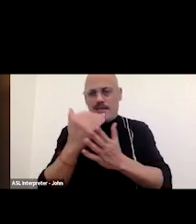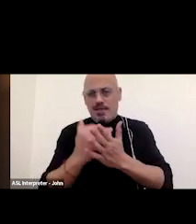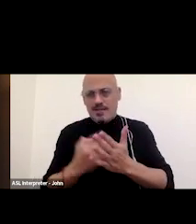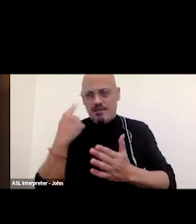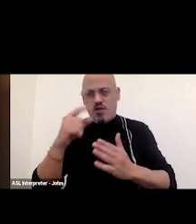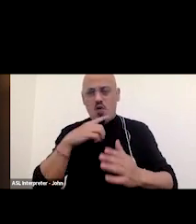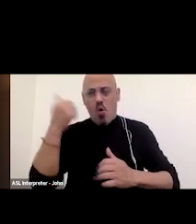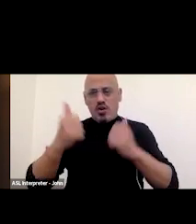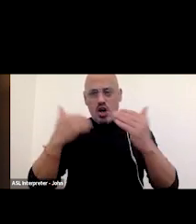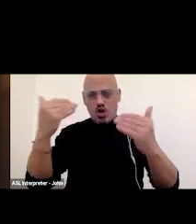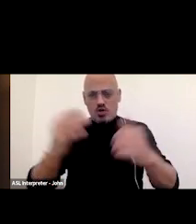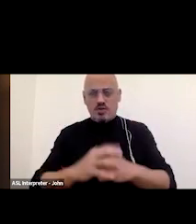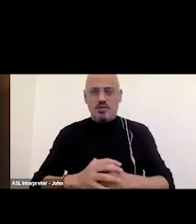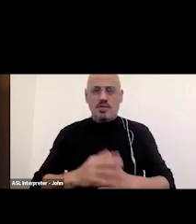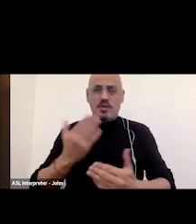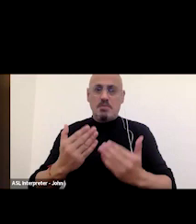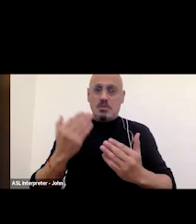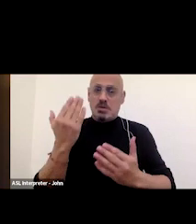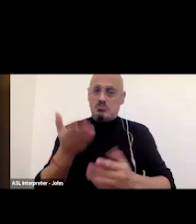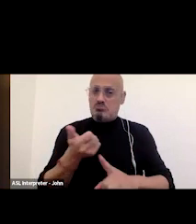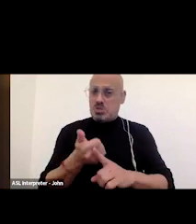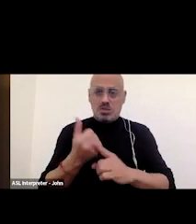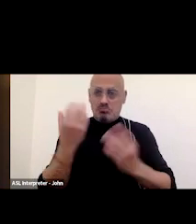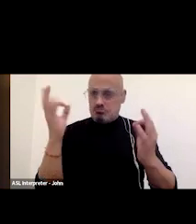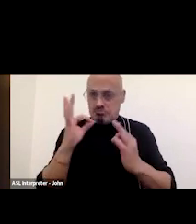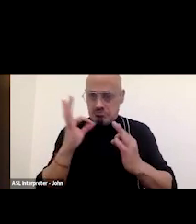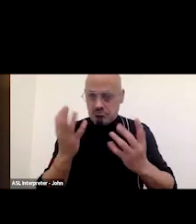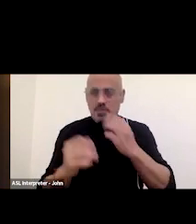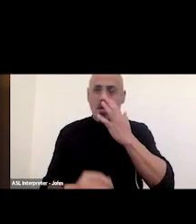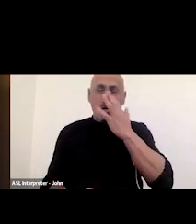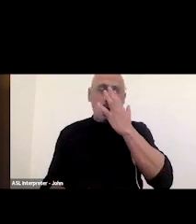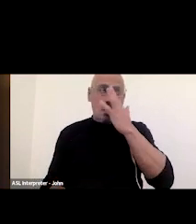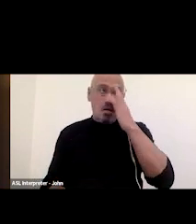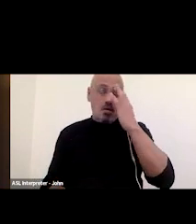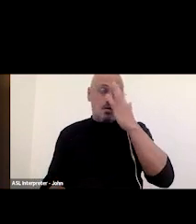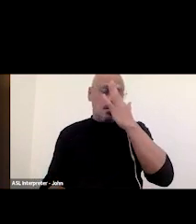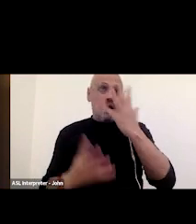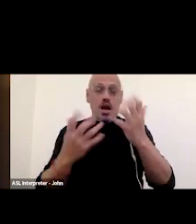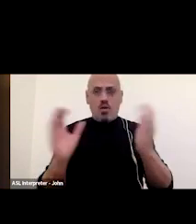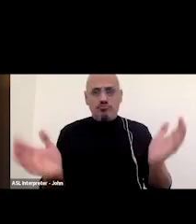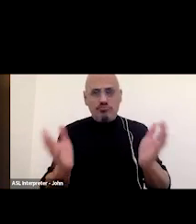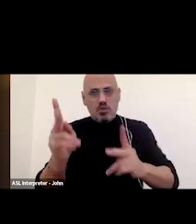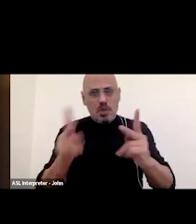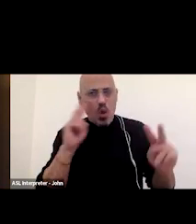these might be listings that you're not familiar with. So I just wanted to encourage people to look